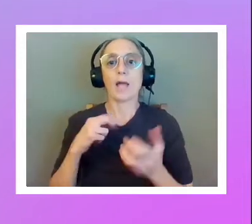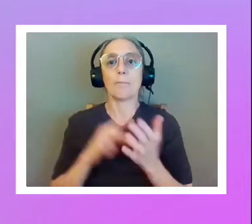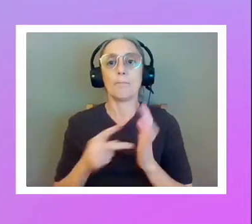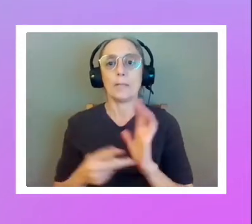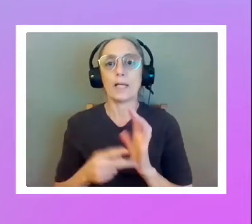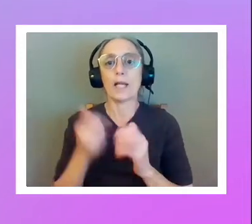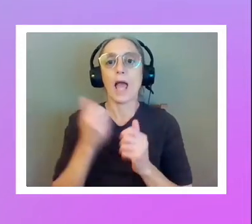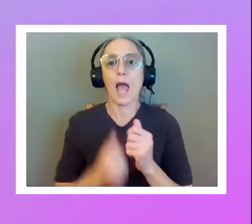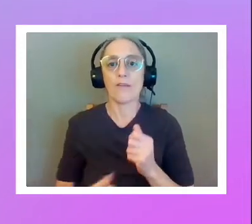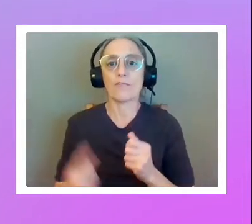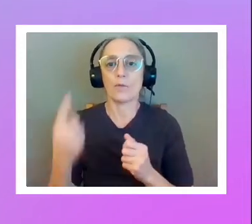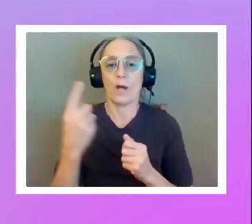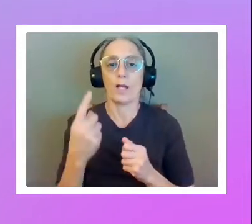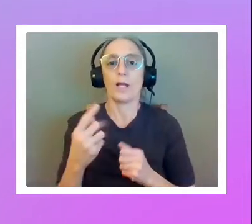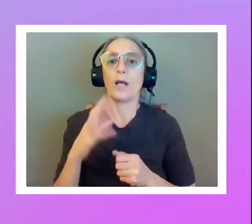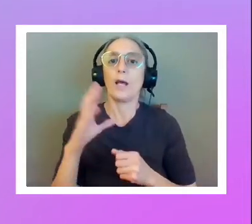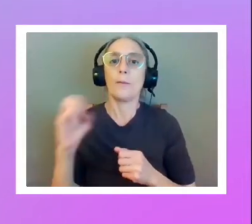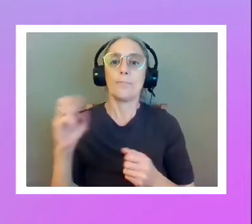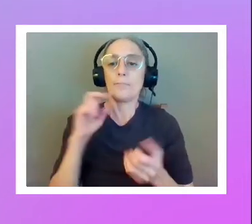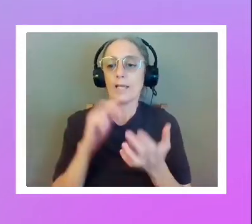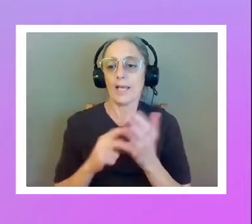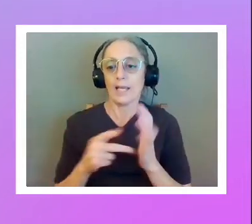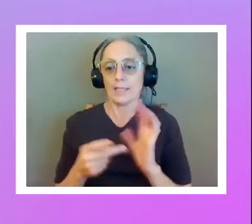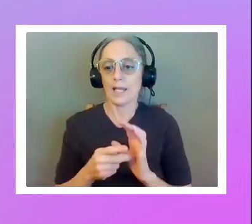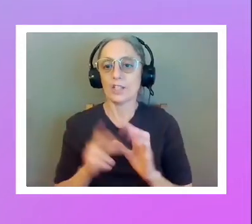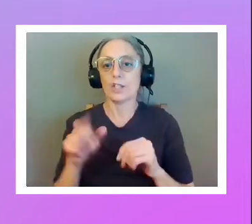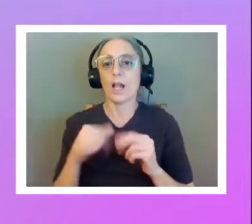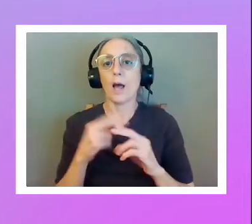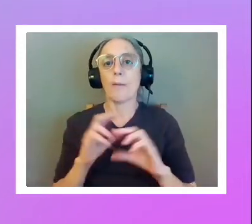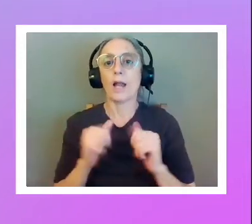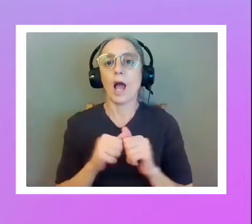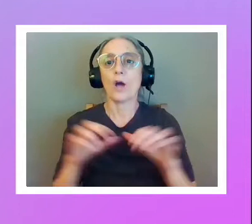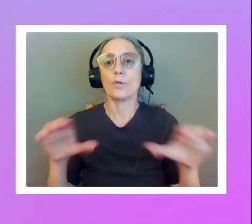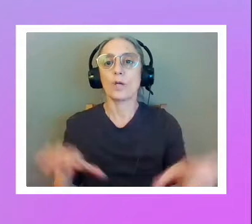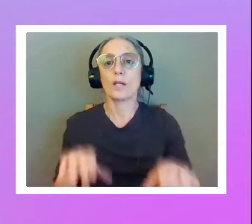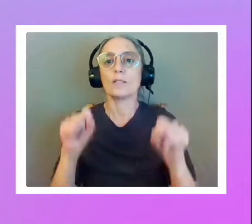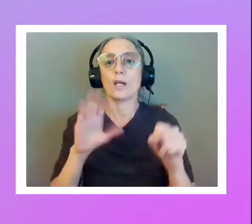Be intentional about how you conduct your research and with whom.